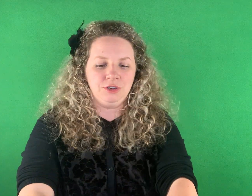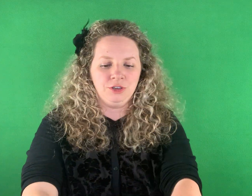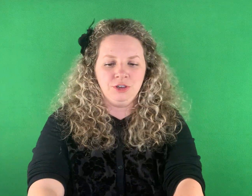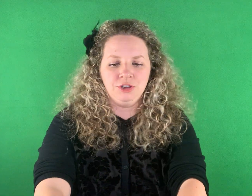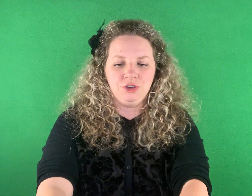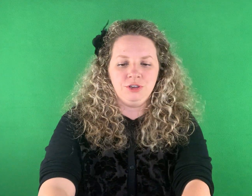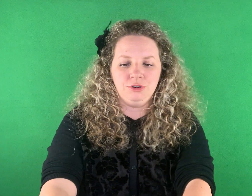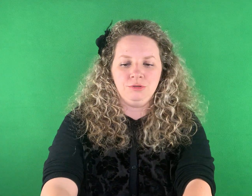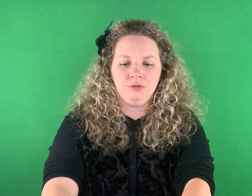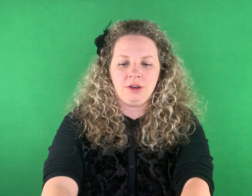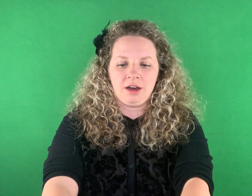YOU GOD